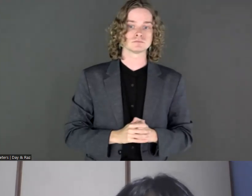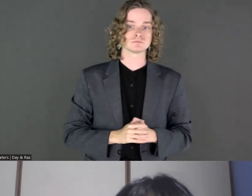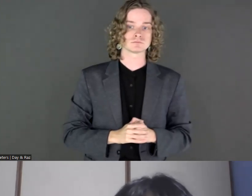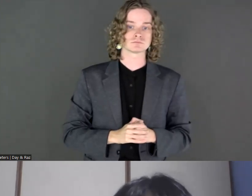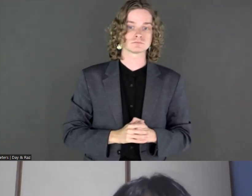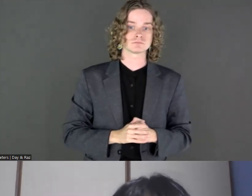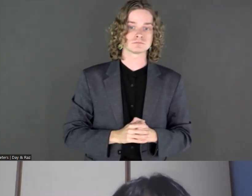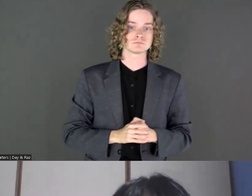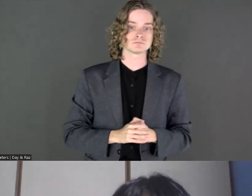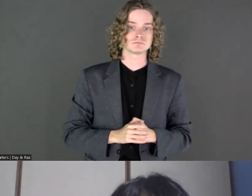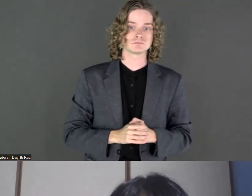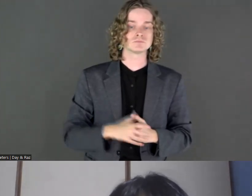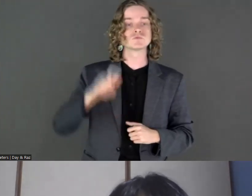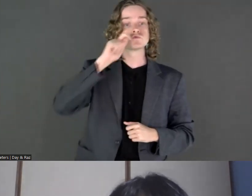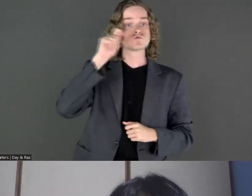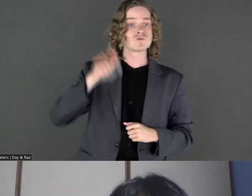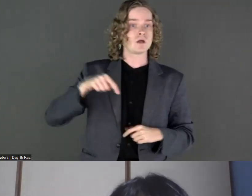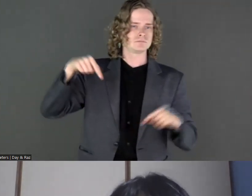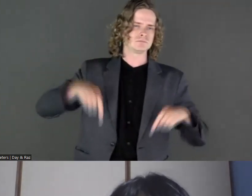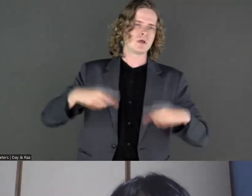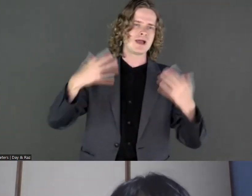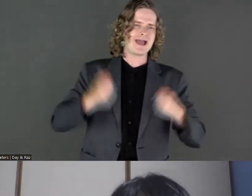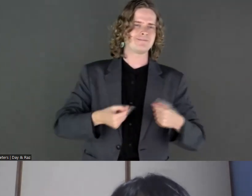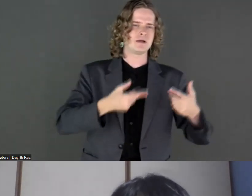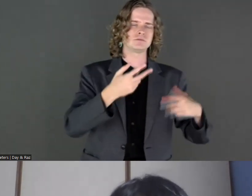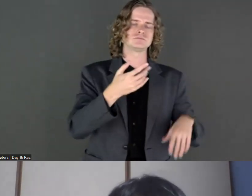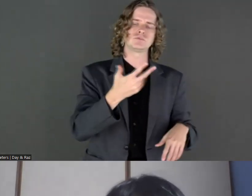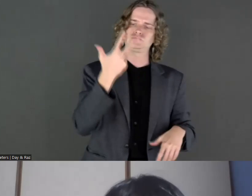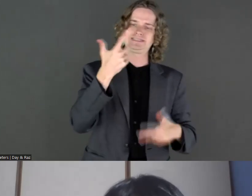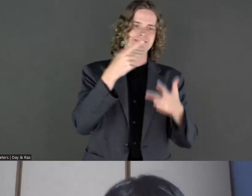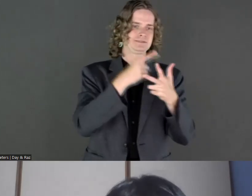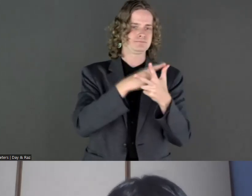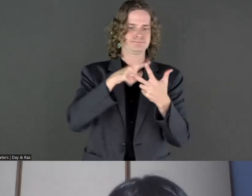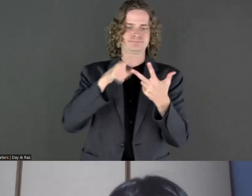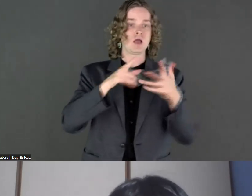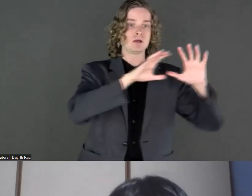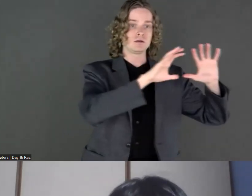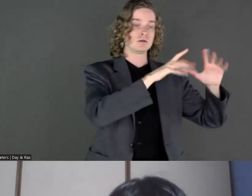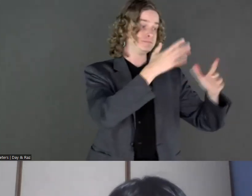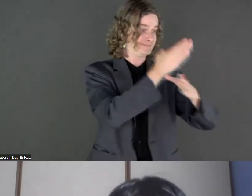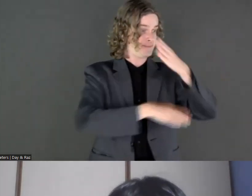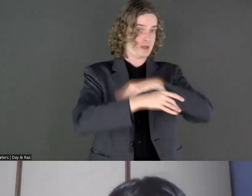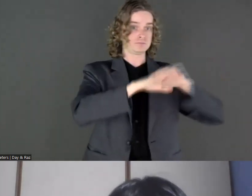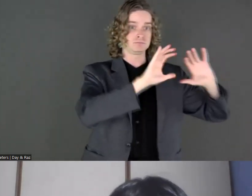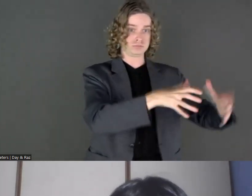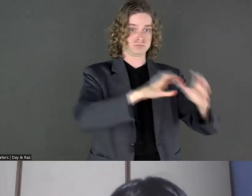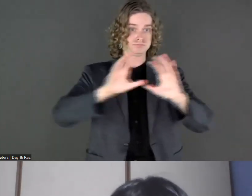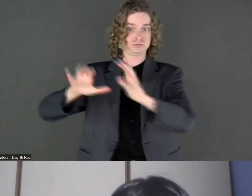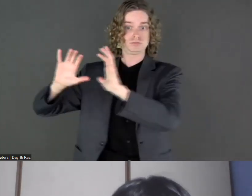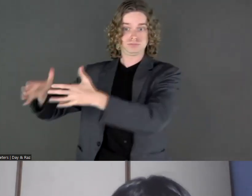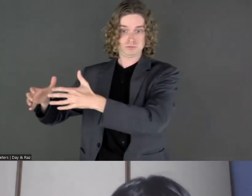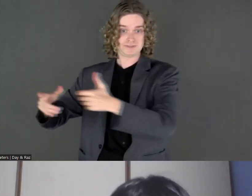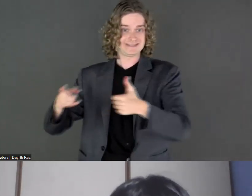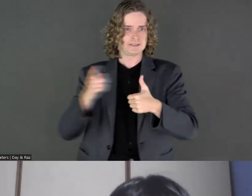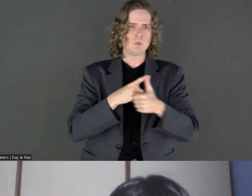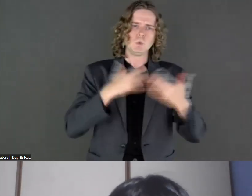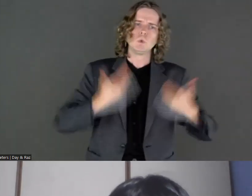with disabilities. And the first group has the hardest difficulties. And sometimes we hear the